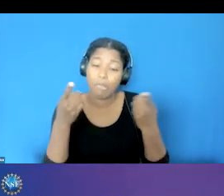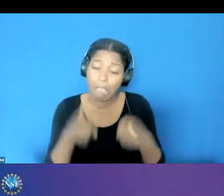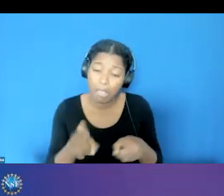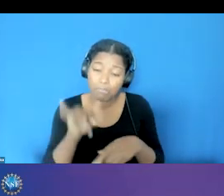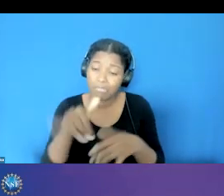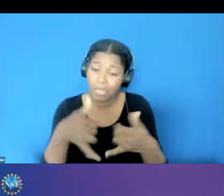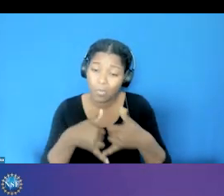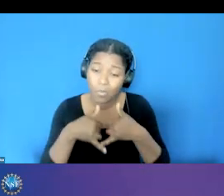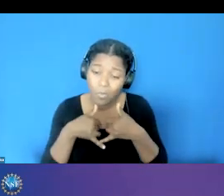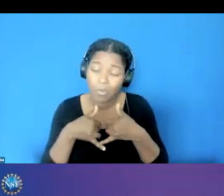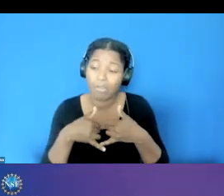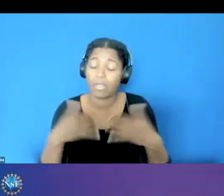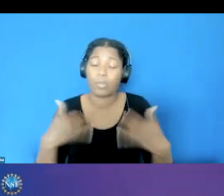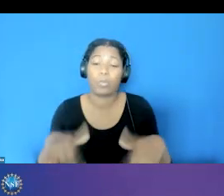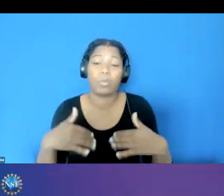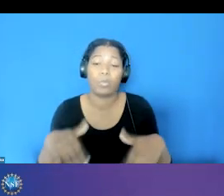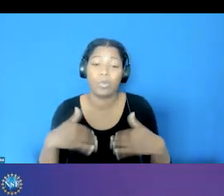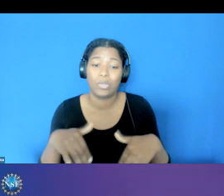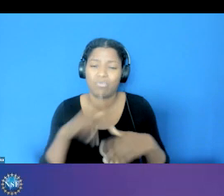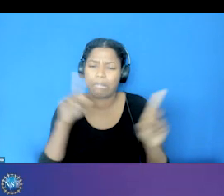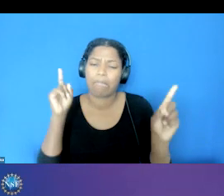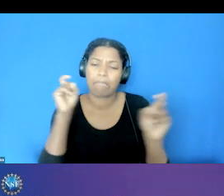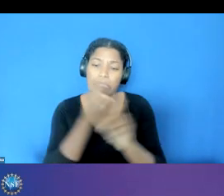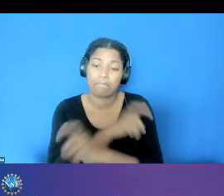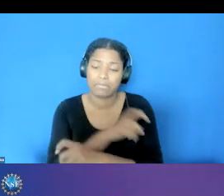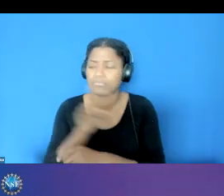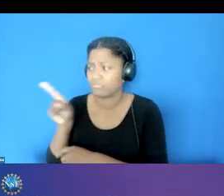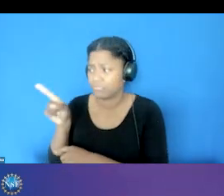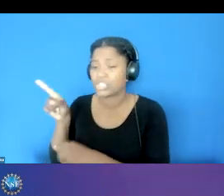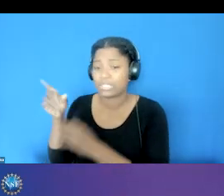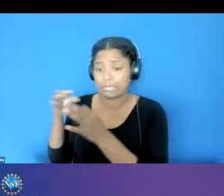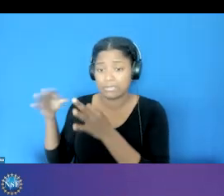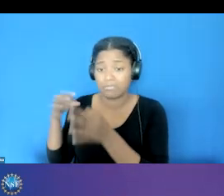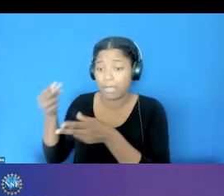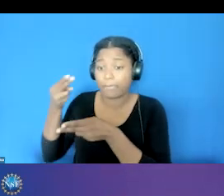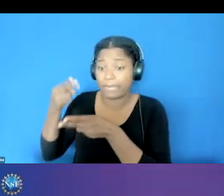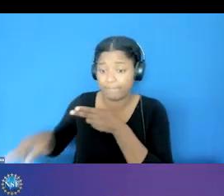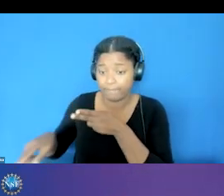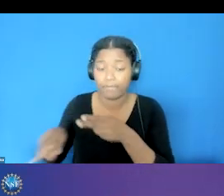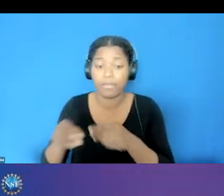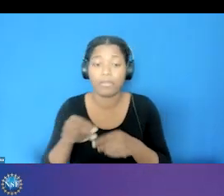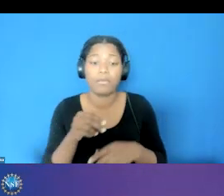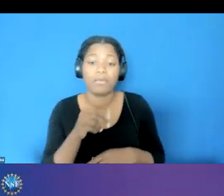with that award or any other subject awards. Jannele mentioned it briefly on one of the other slides.